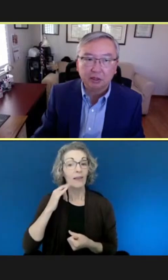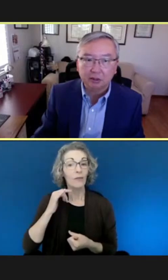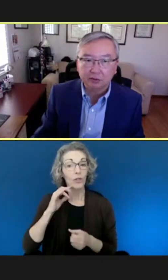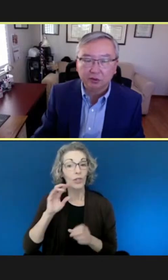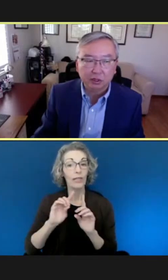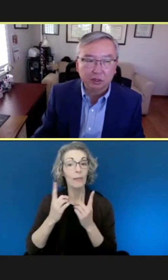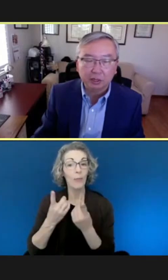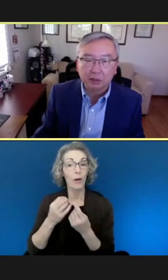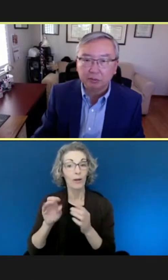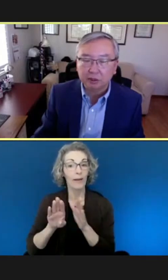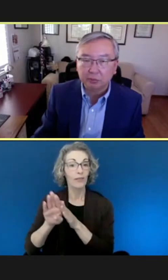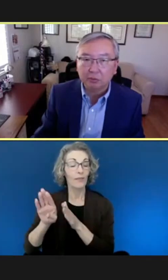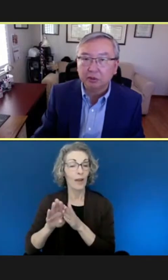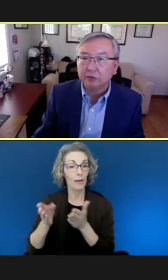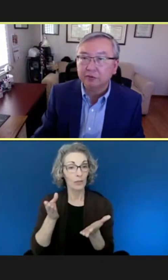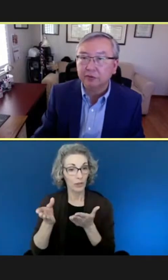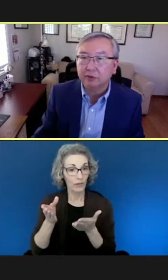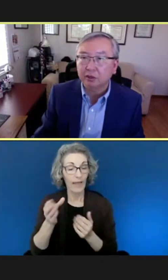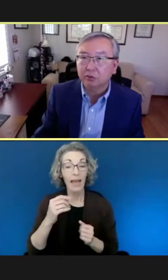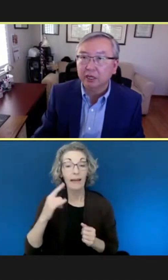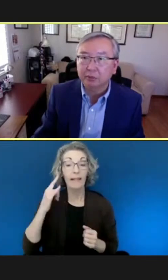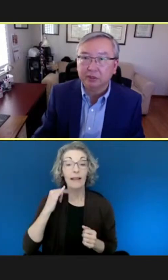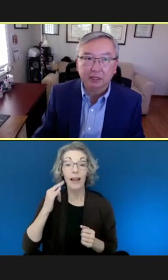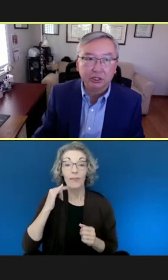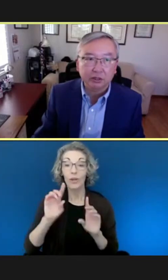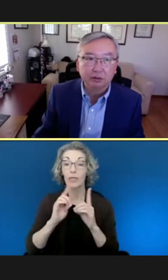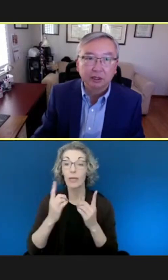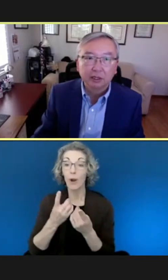California Department of Rehabilitation.